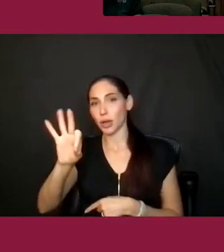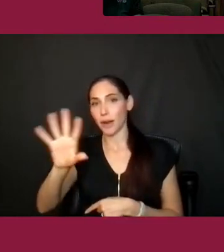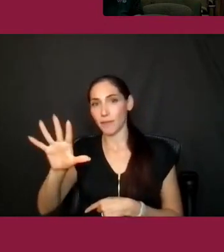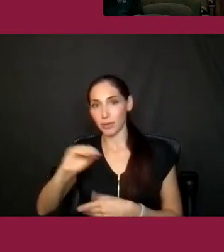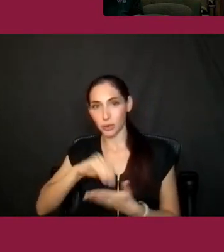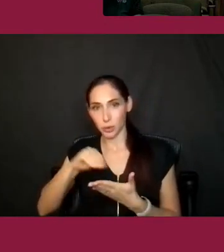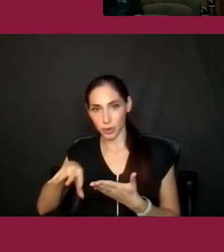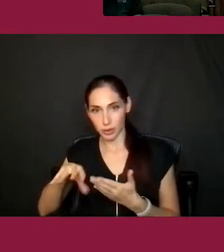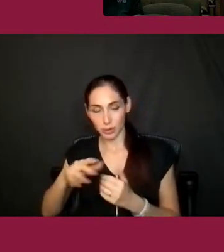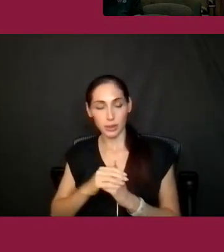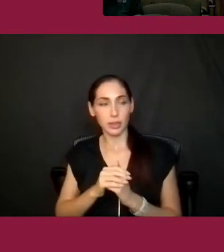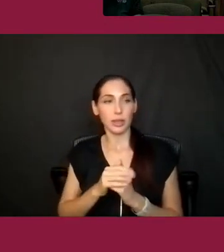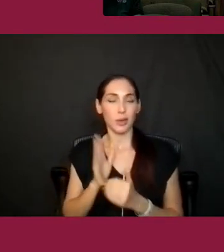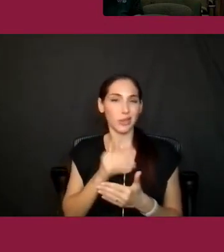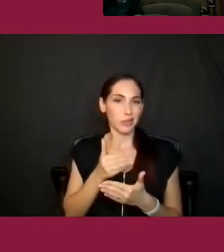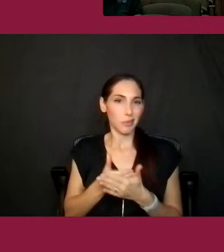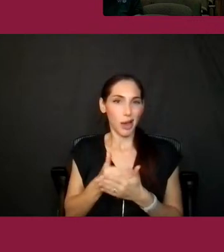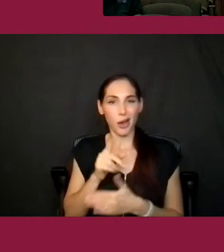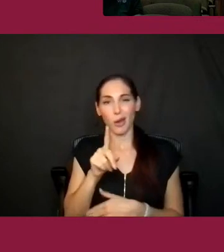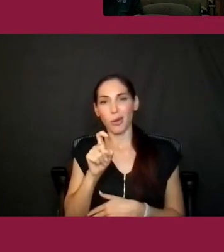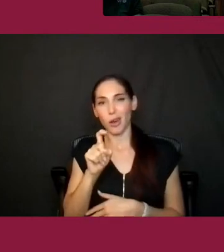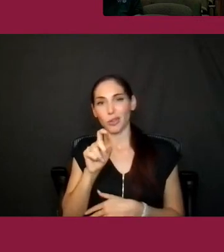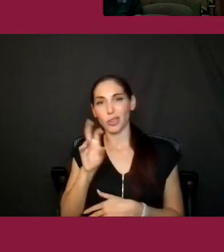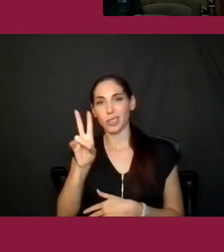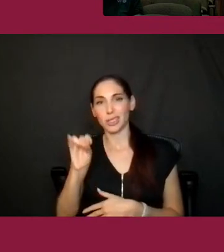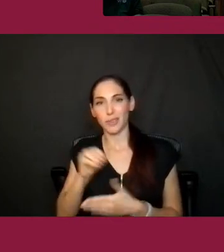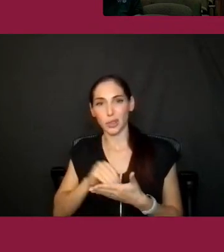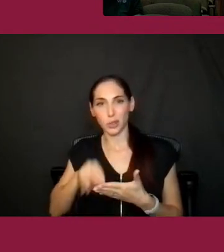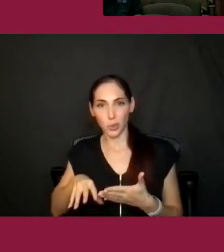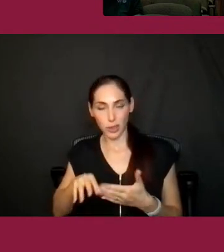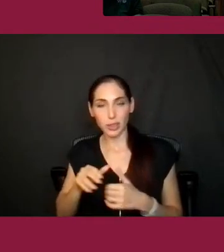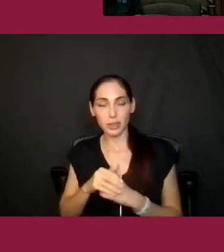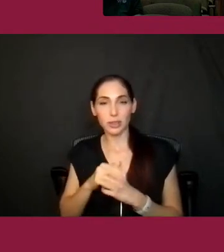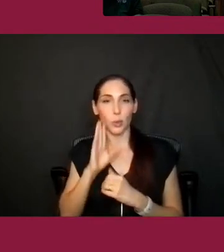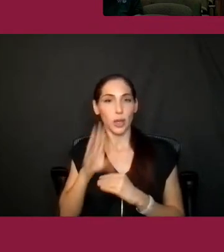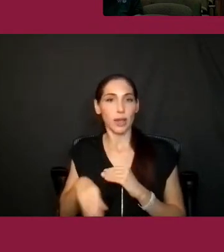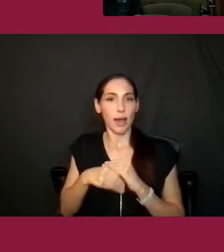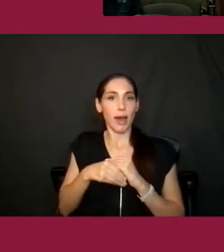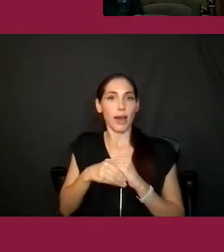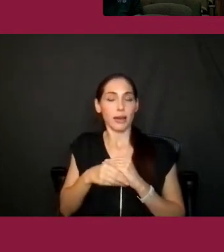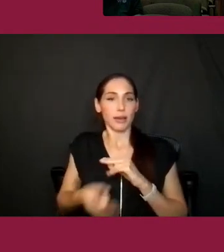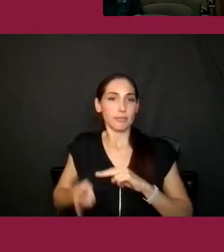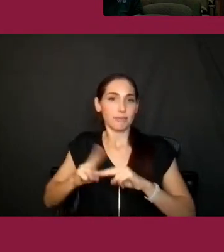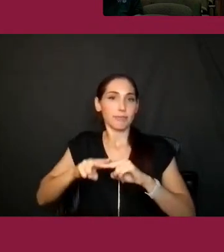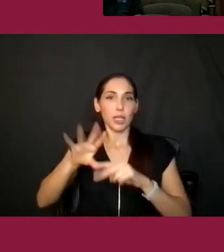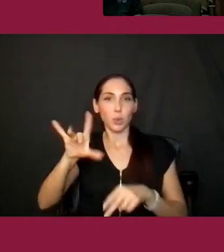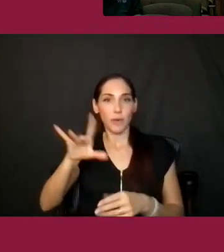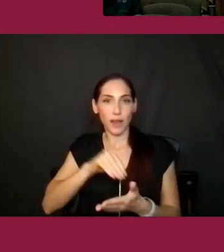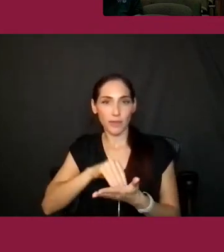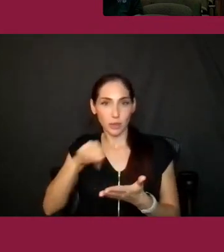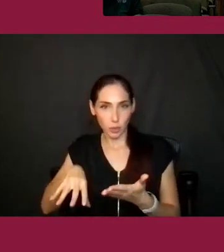There was close to about 170. We, uh, found about an additional 25 additional students and we disbursed that aid.